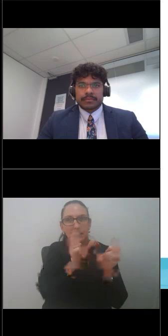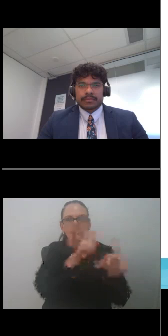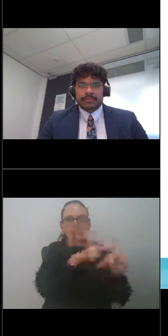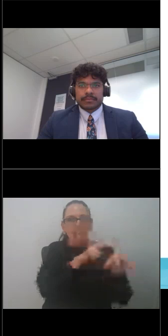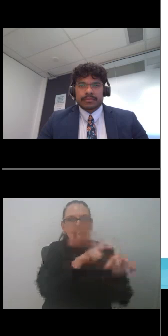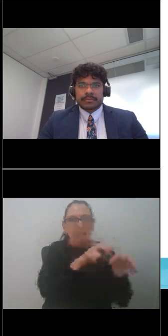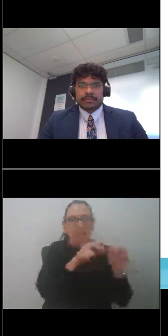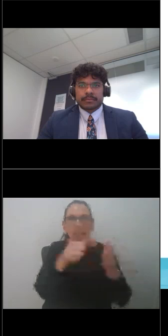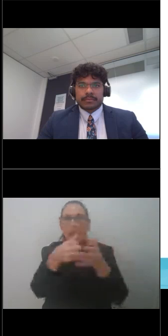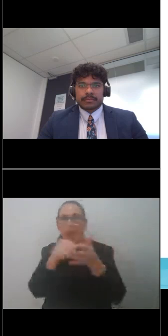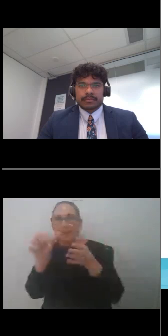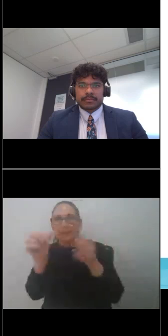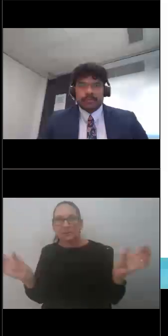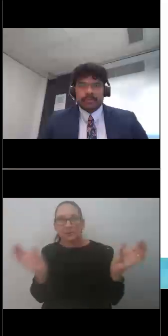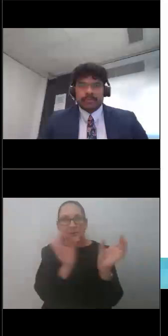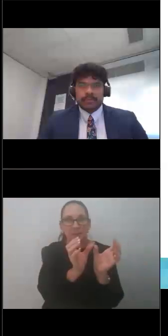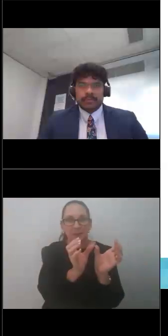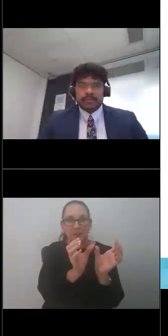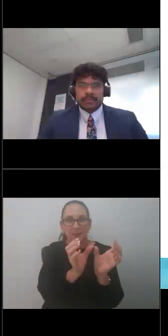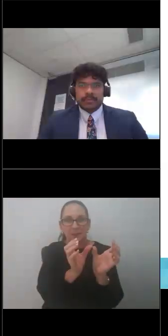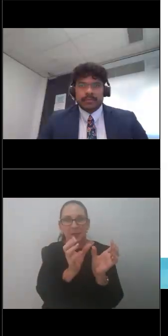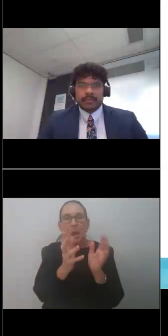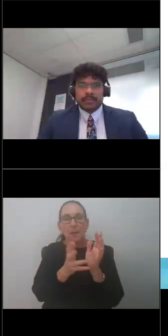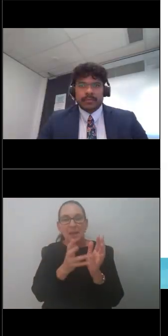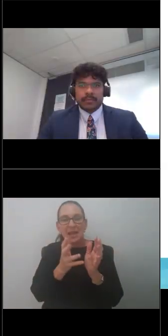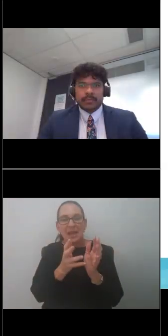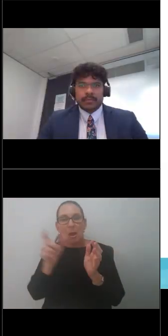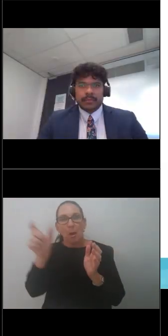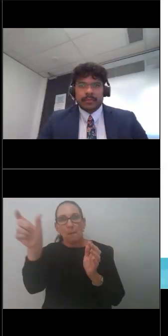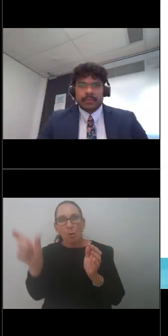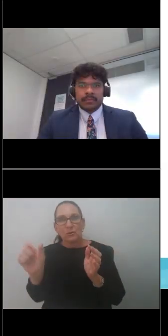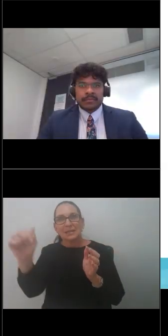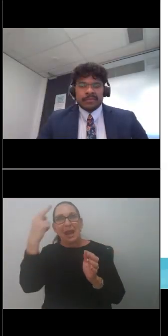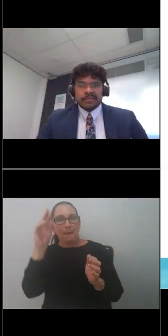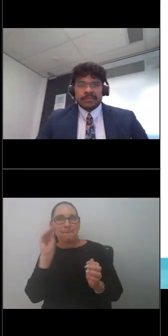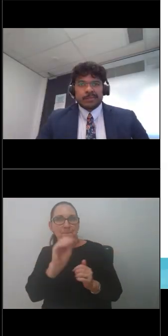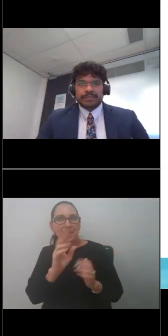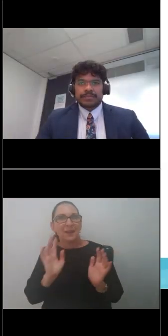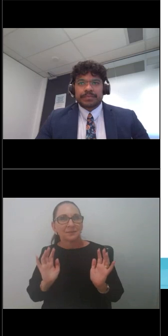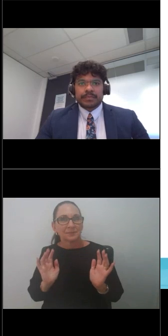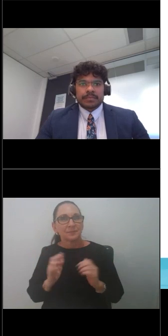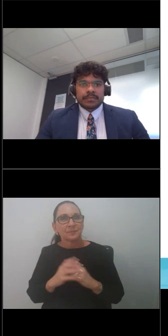else down below as the person with their name so is other things you learn in training yes